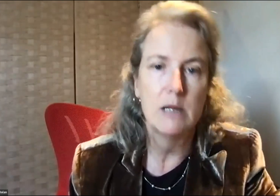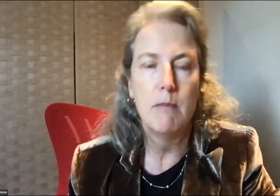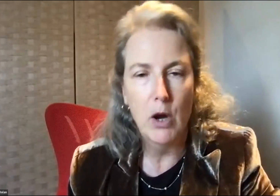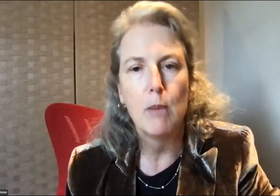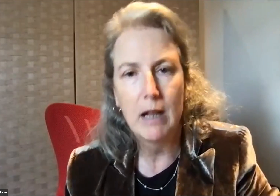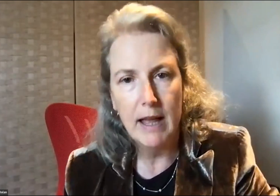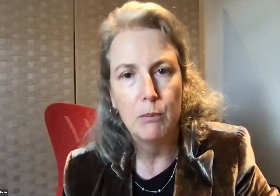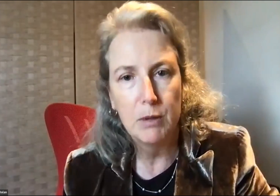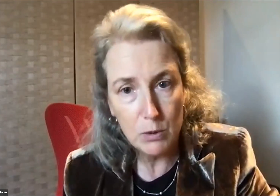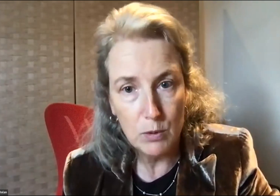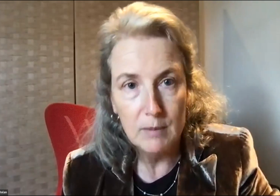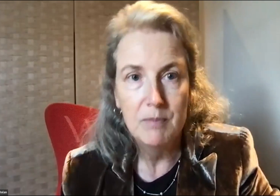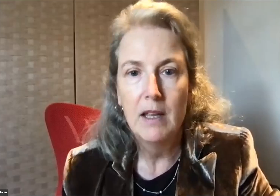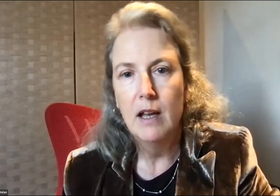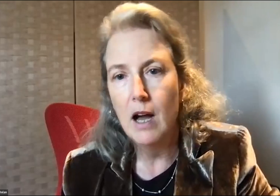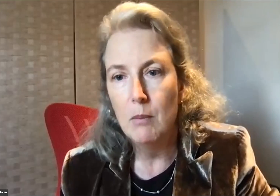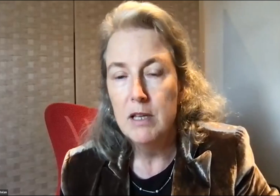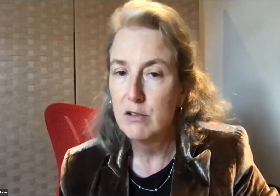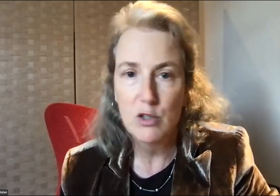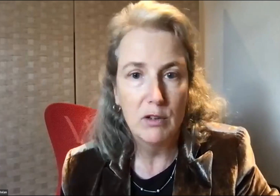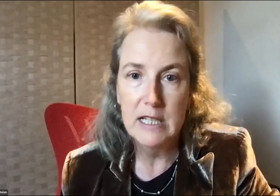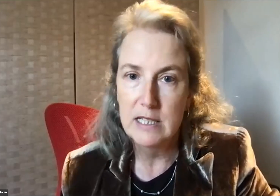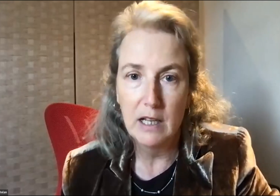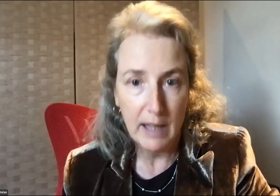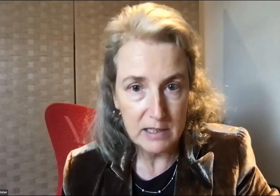era, such as Mary Macleod bethune There certainly is a lot of.